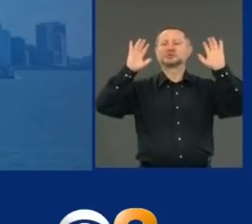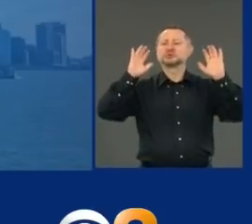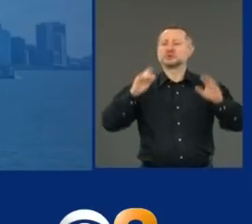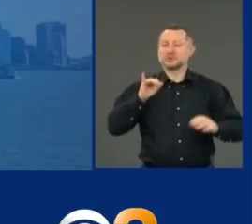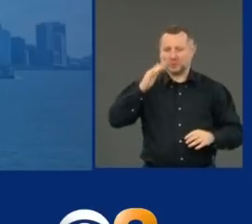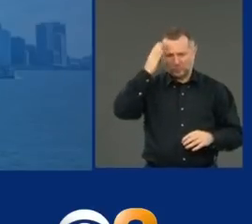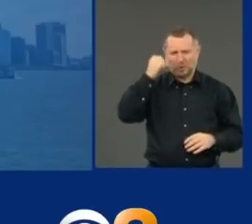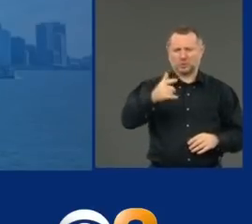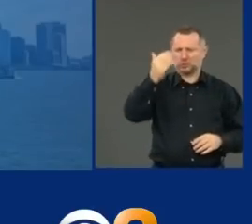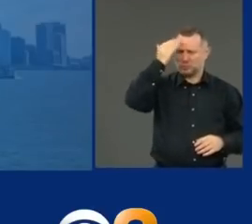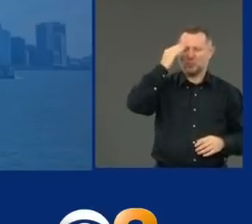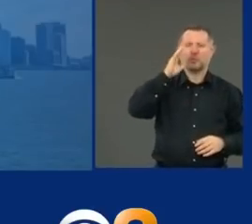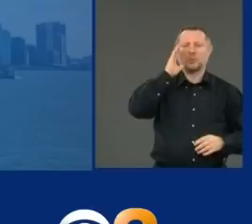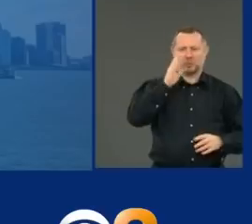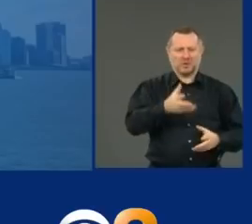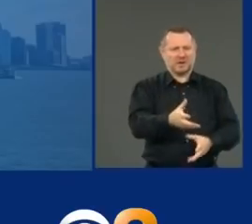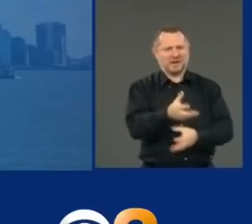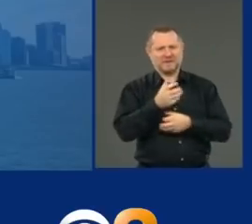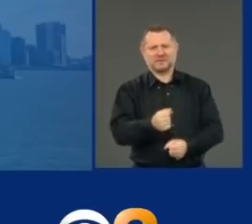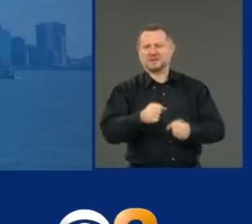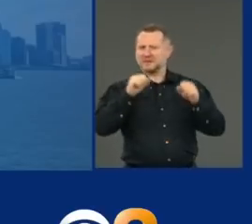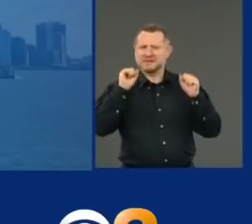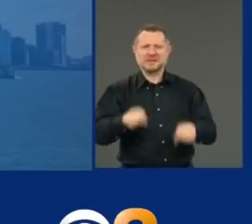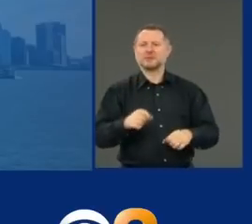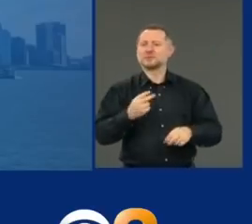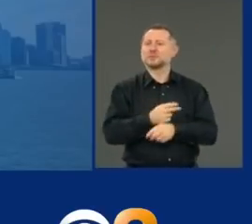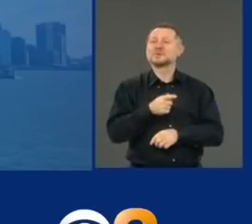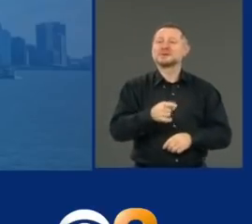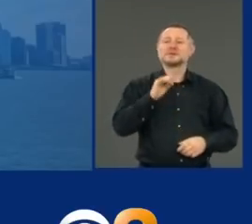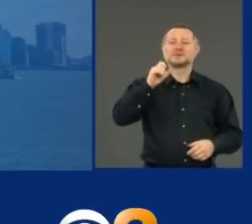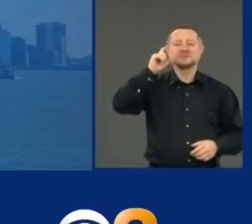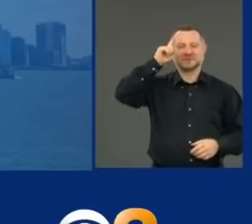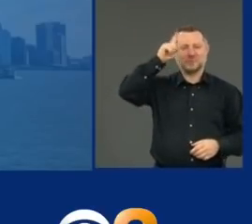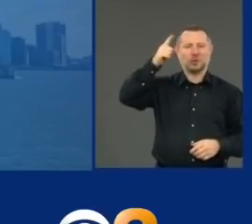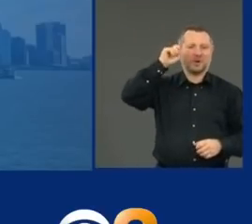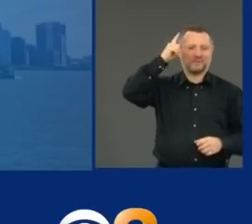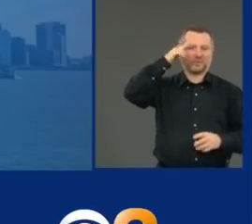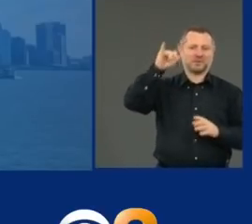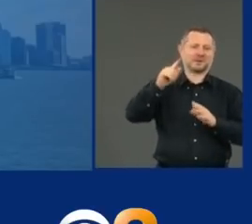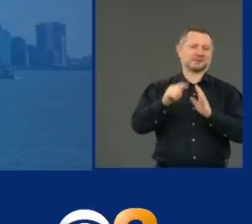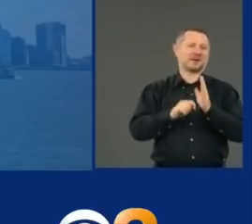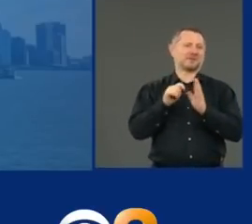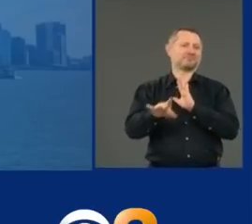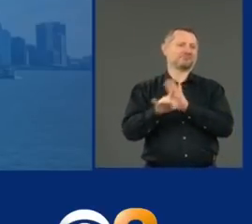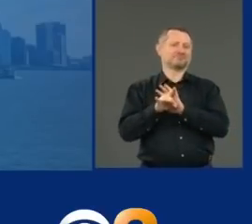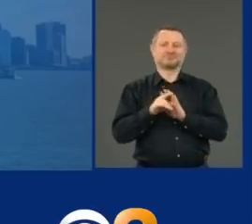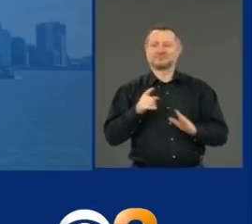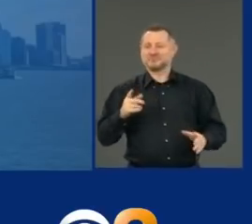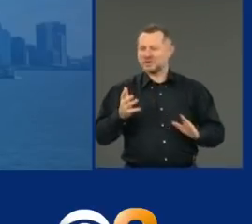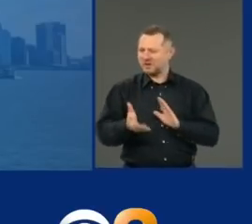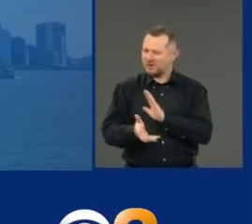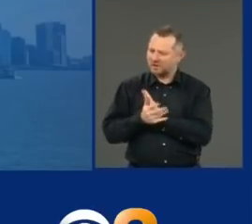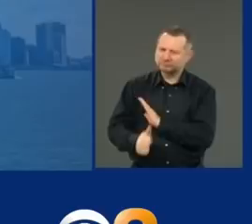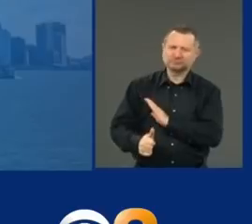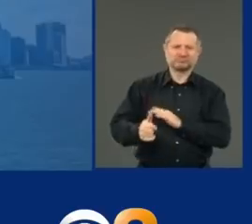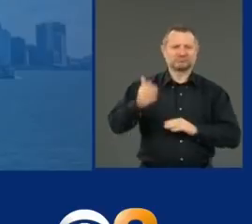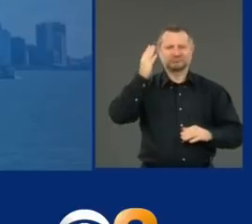BUILD A BEACH WITH 14 FEET OF FILL SEVEN MILES LONG. THEY DID IT IN THREE YEARS AND IT WAS A MARVEL BECAUSE THEY BELIEVED IN